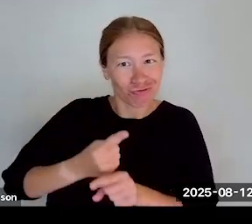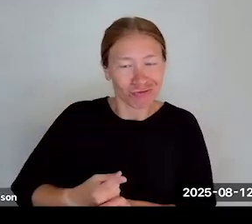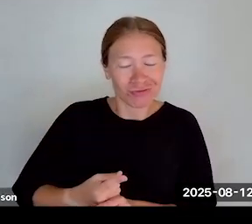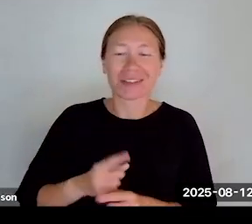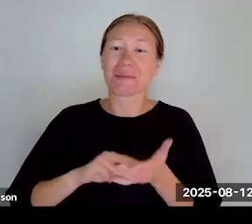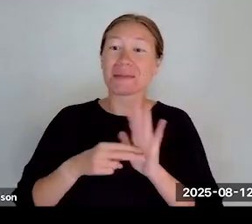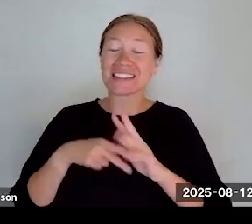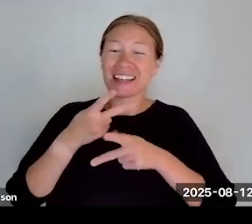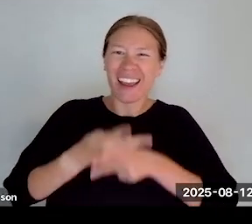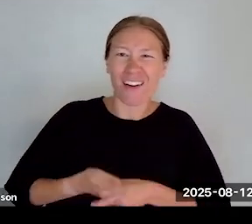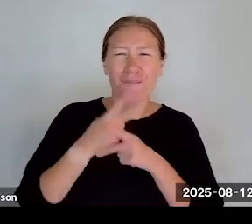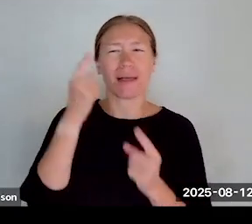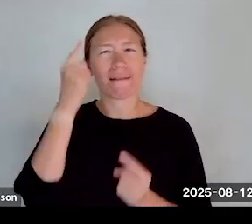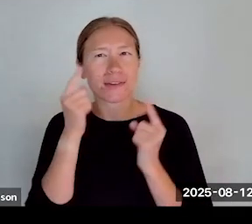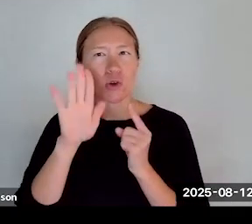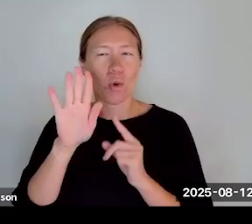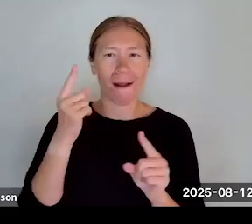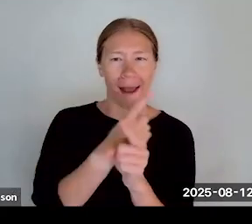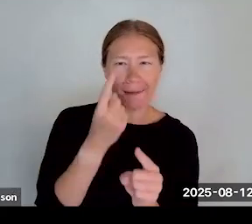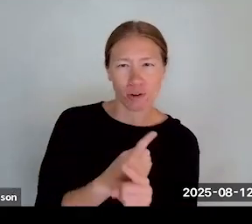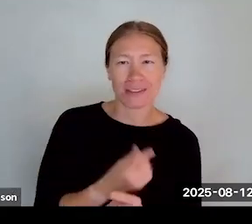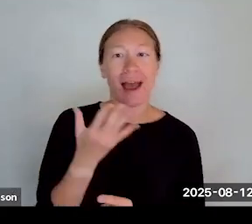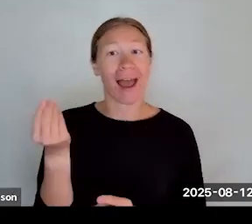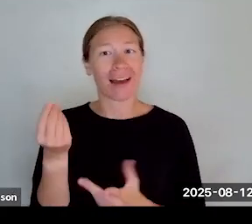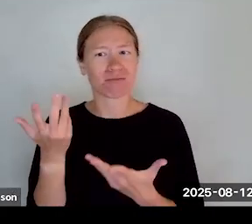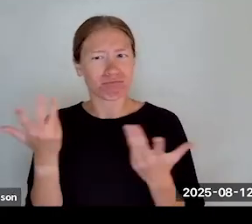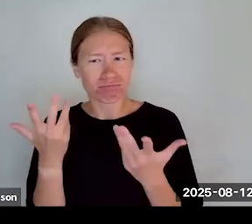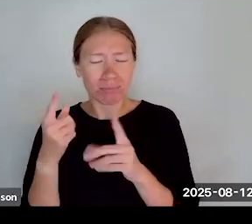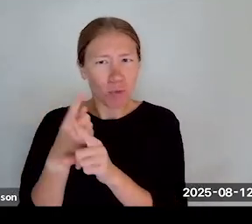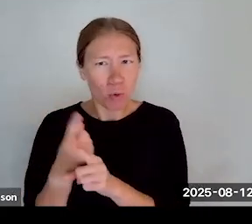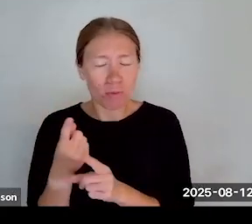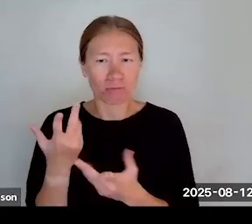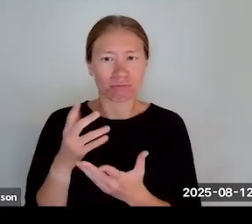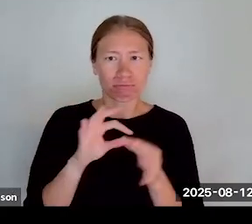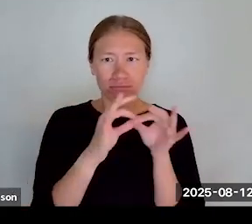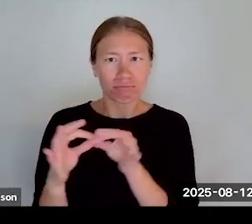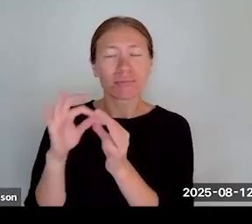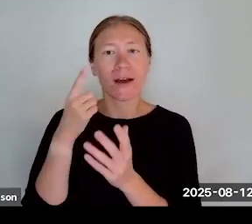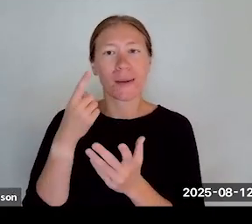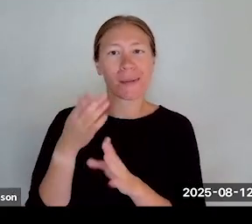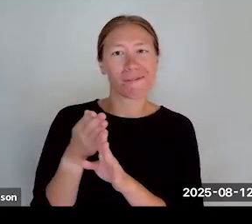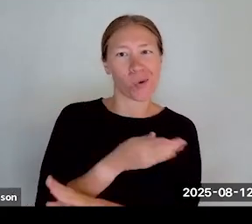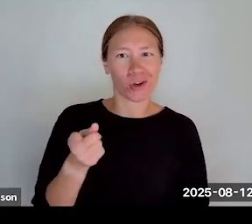the accuracy and appropriateness of your message before you deliver it. When you're communication is correct,